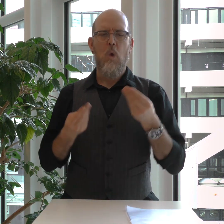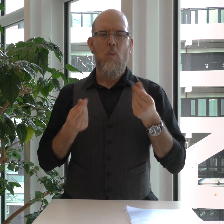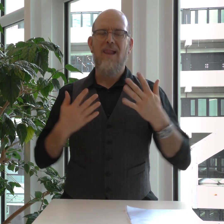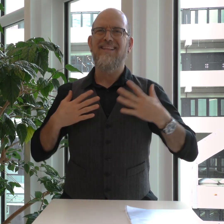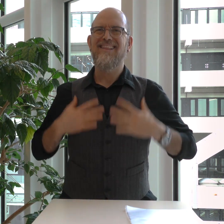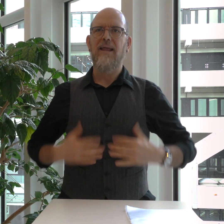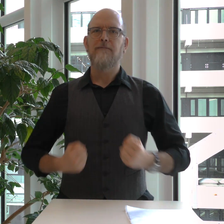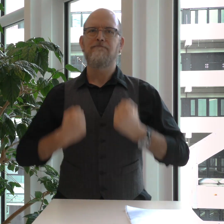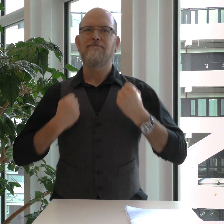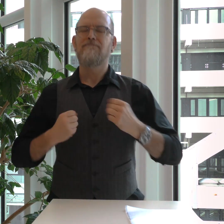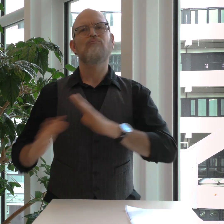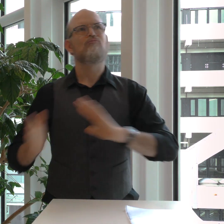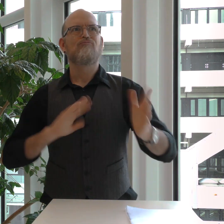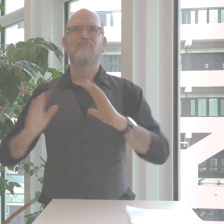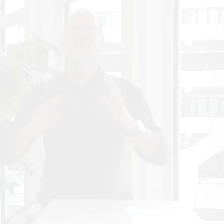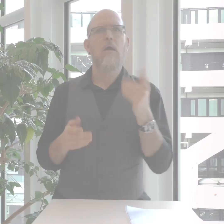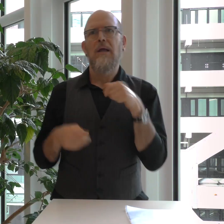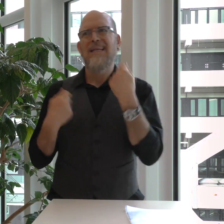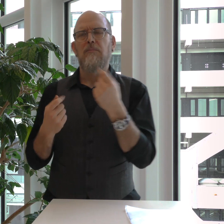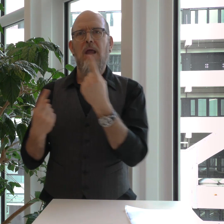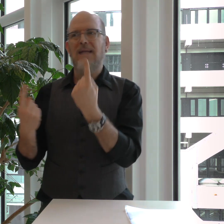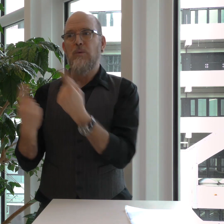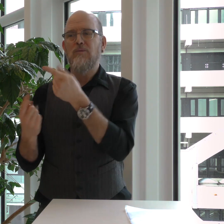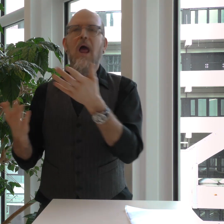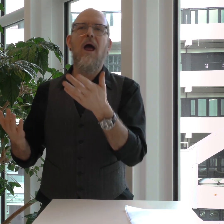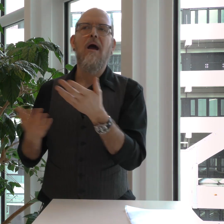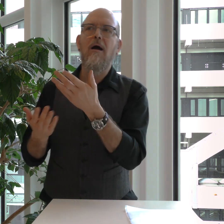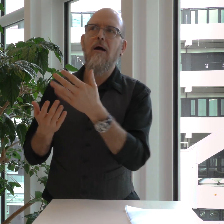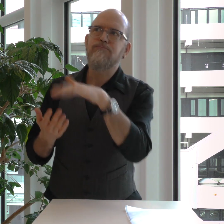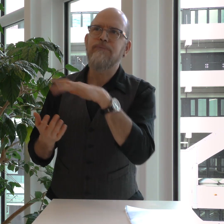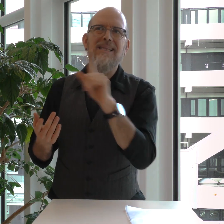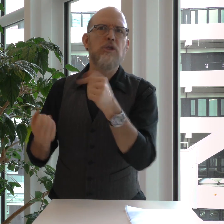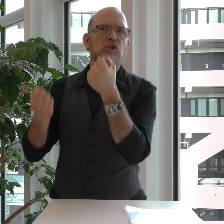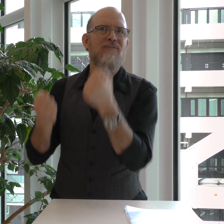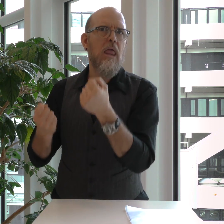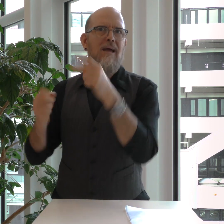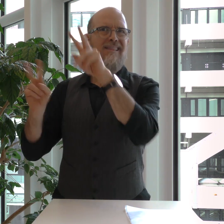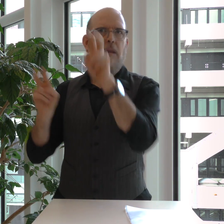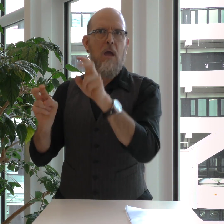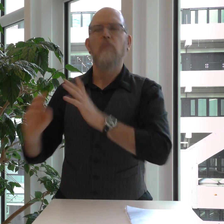to ensure a good quality of interpretation. Some interpreting jobs are not so demanding